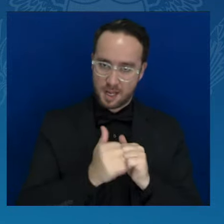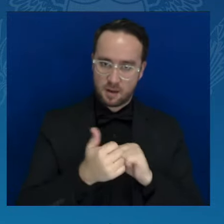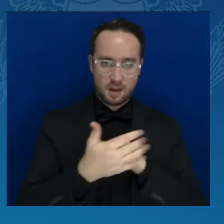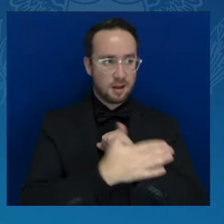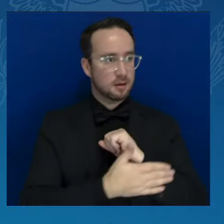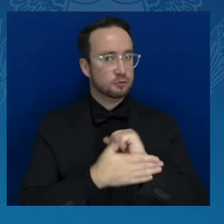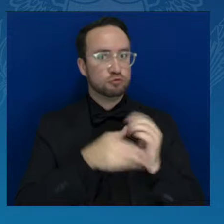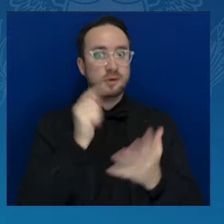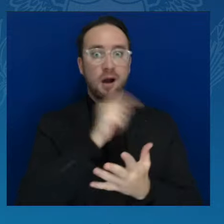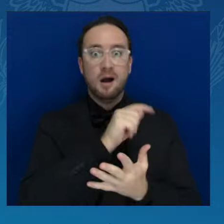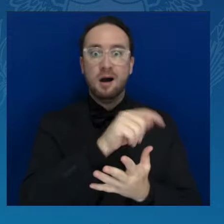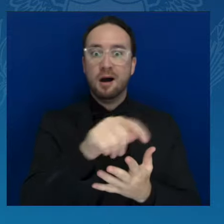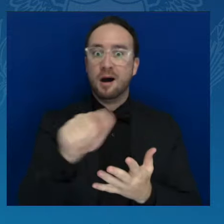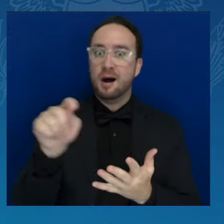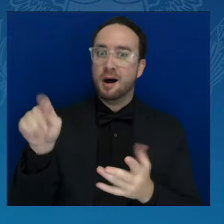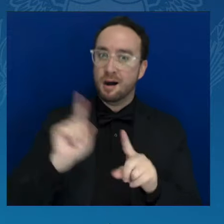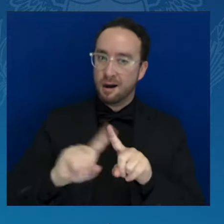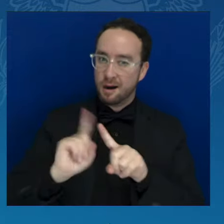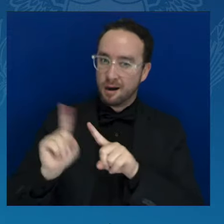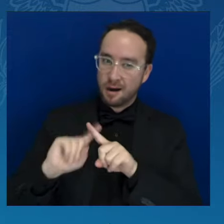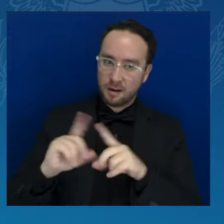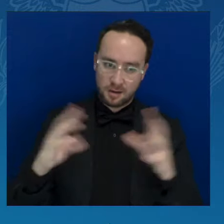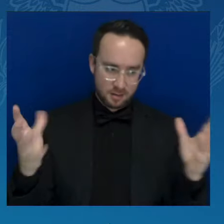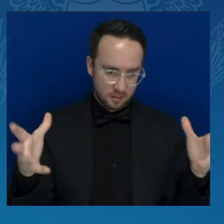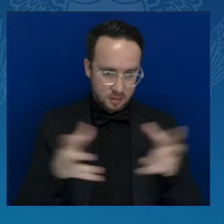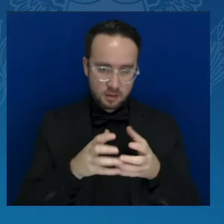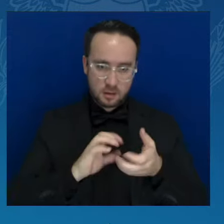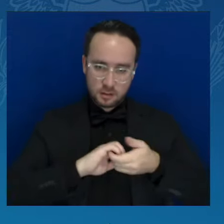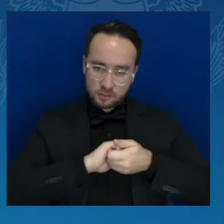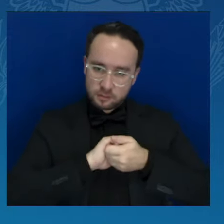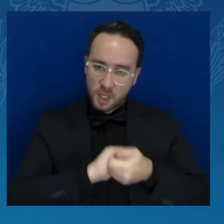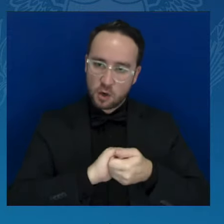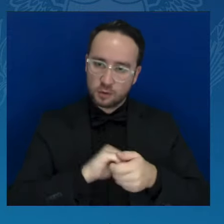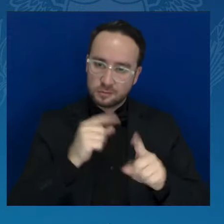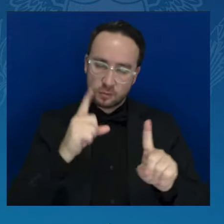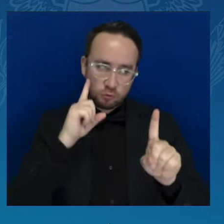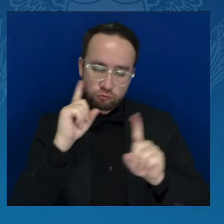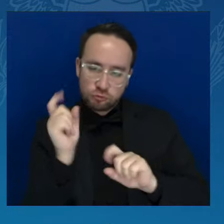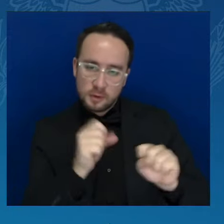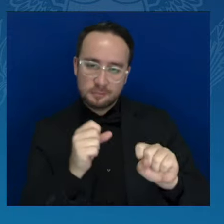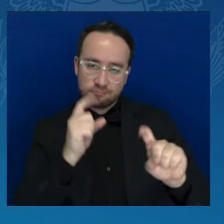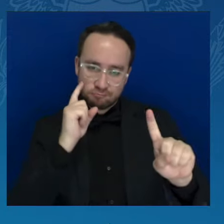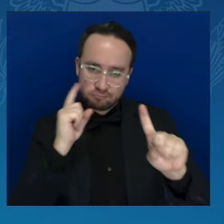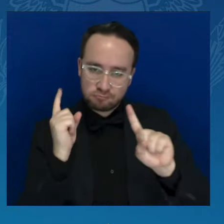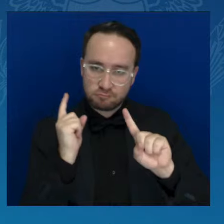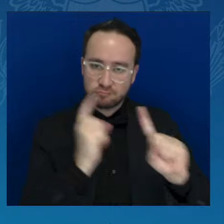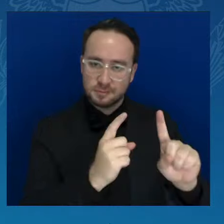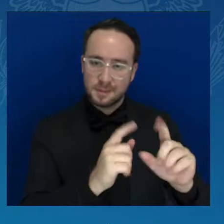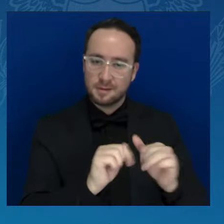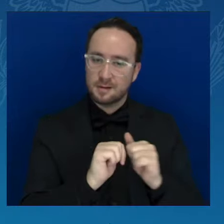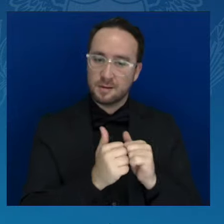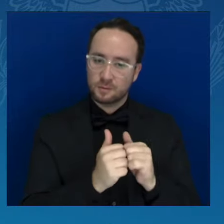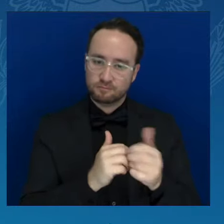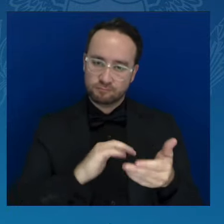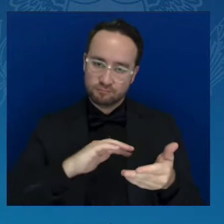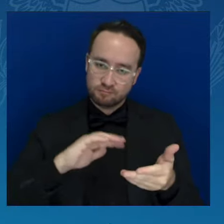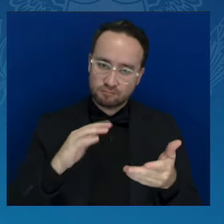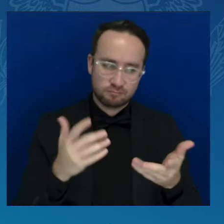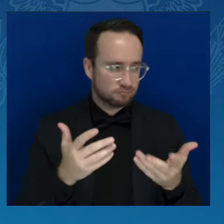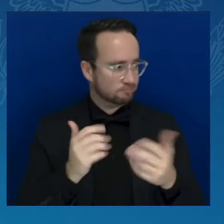So just in the course of the last few months, we've seen significant advances in in terms of our partnerships.